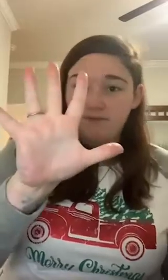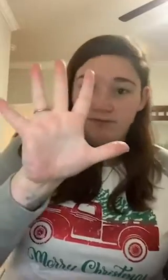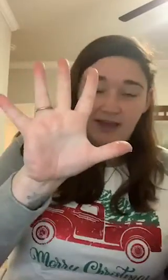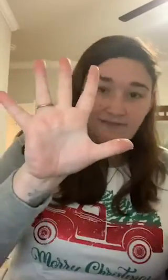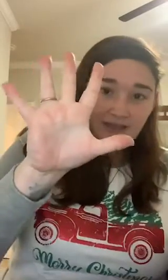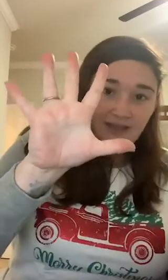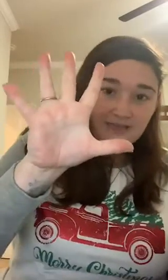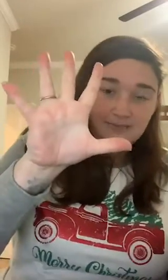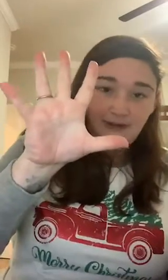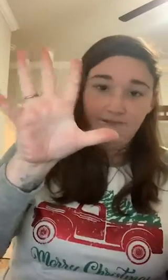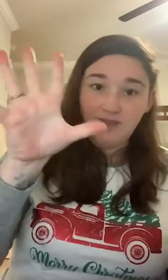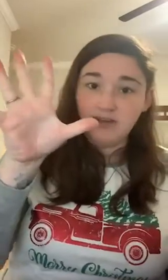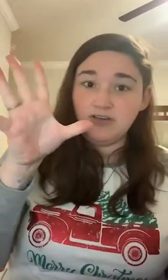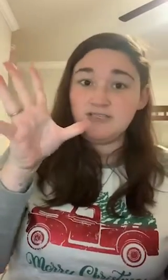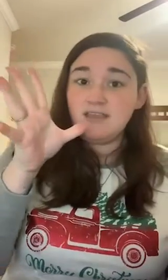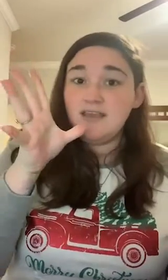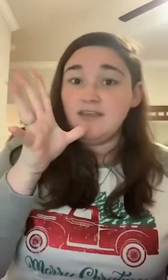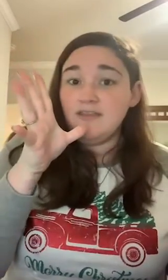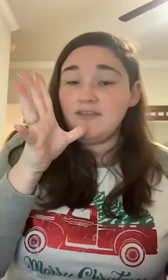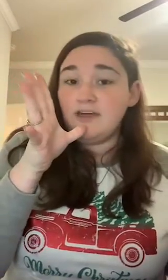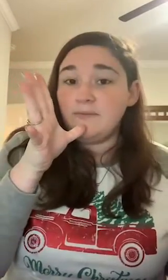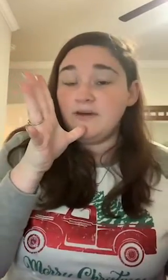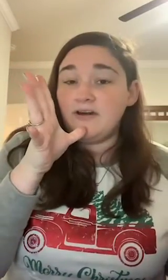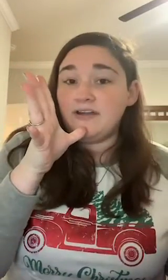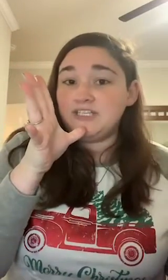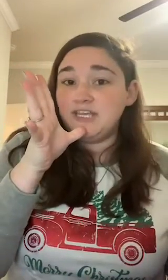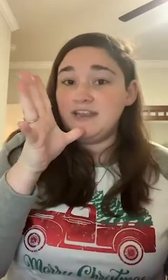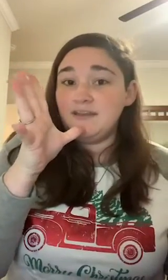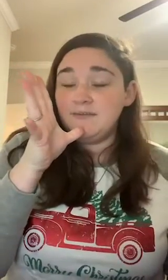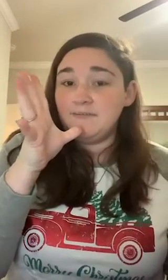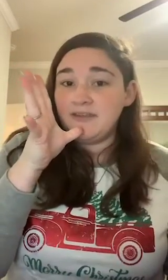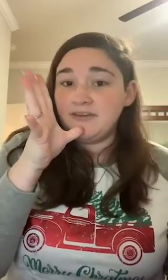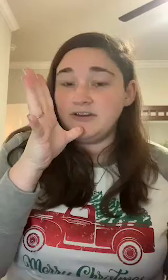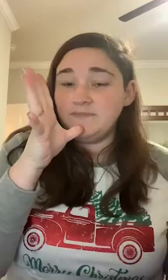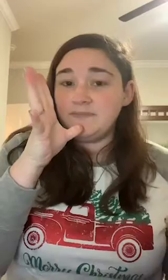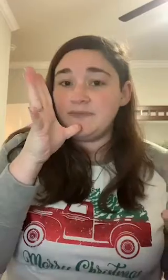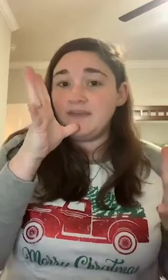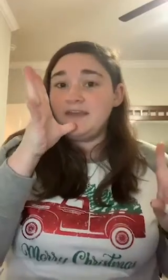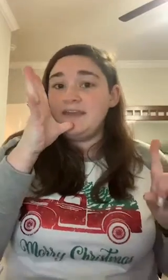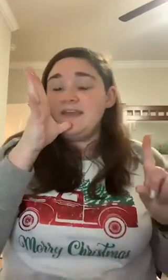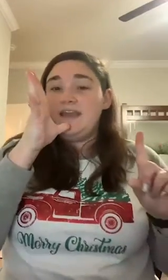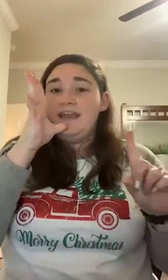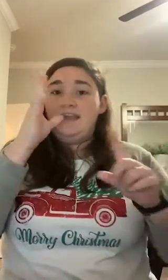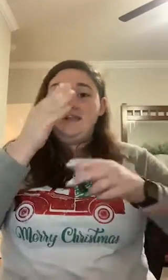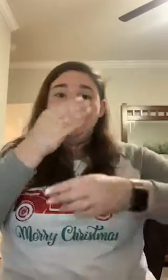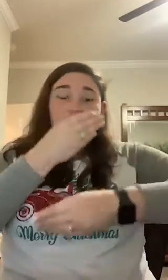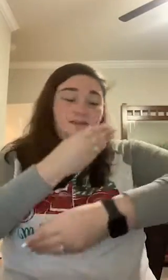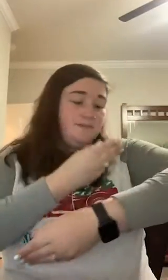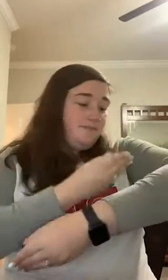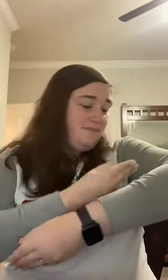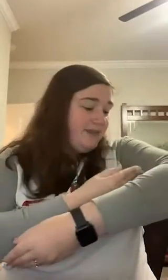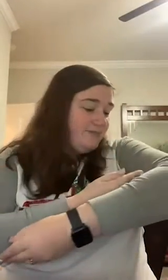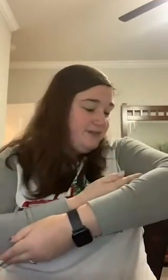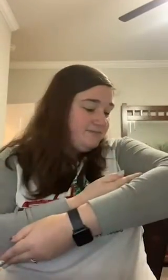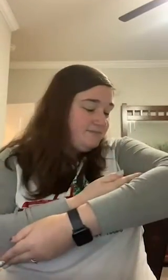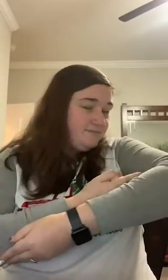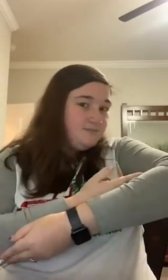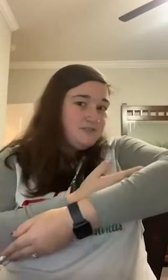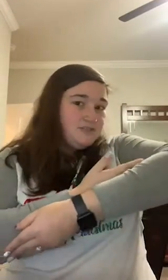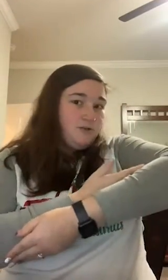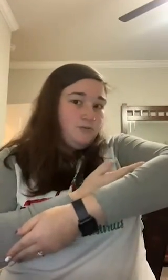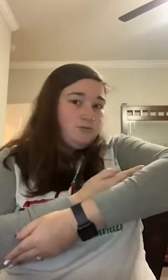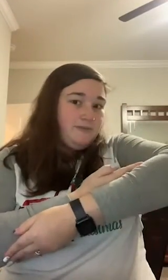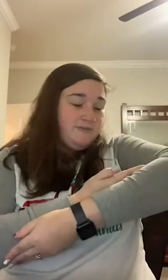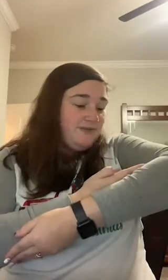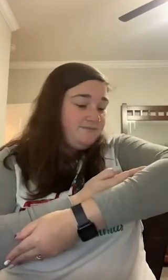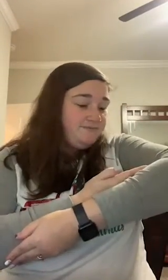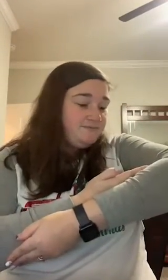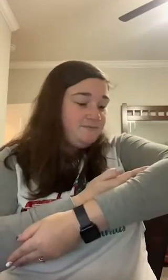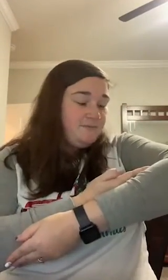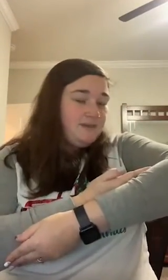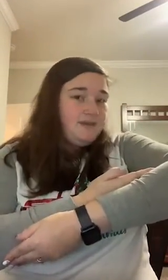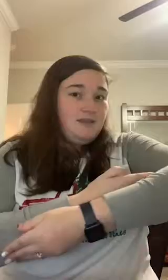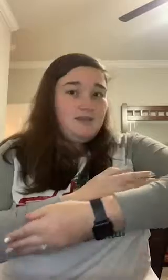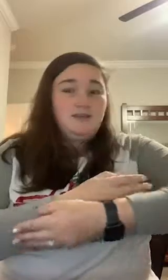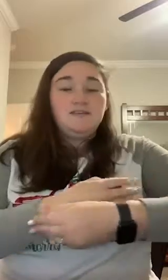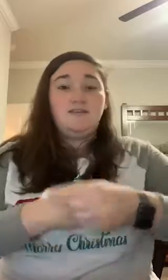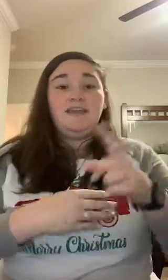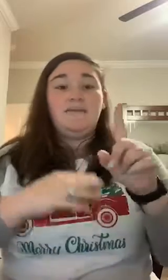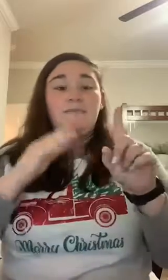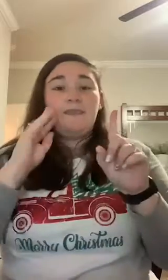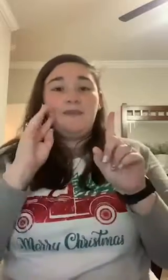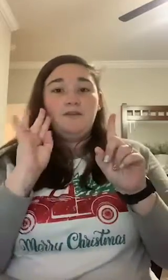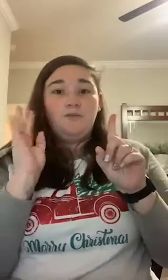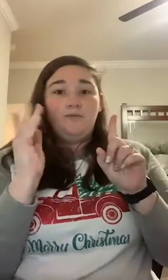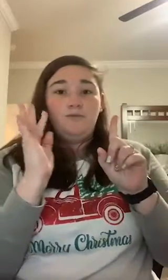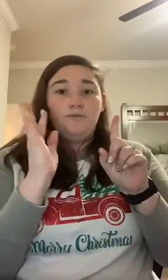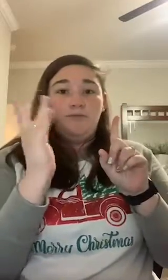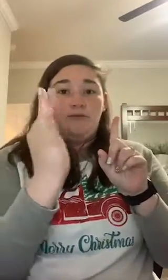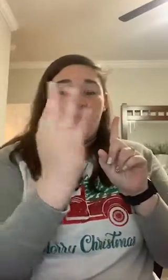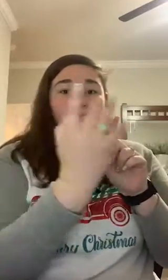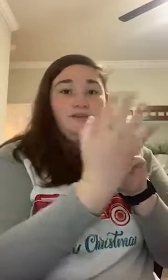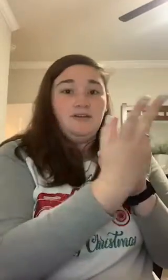five hand, spread fingers, thumb on chin: mother and baby just hold your baby. so again round yon